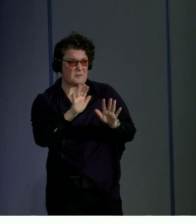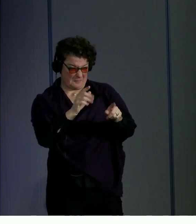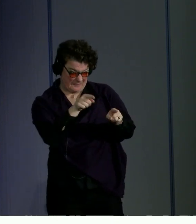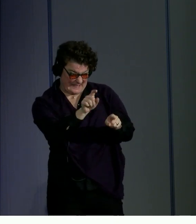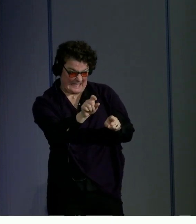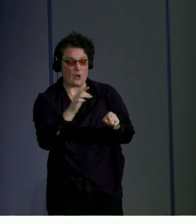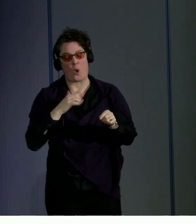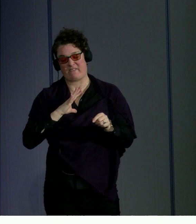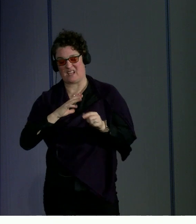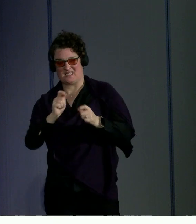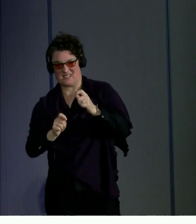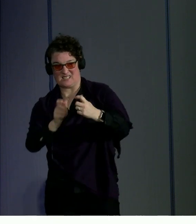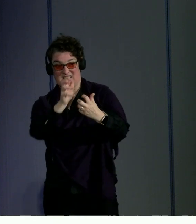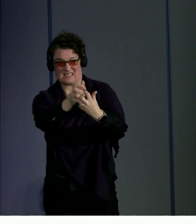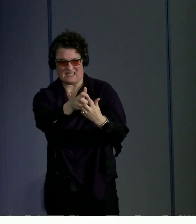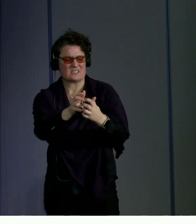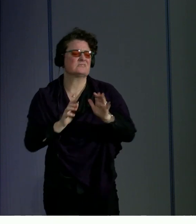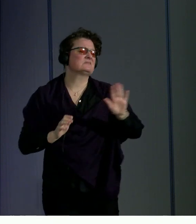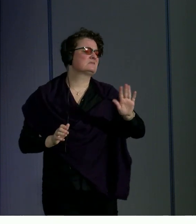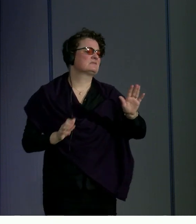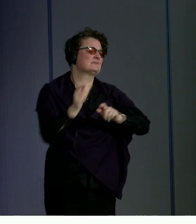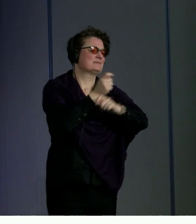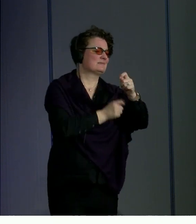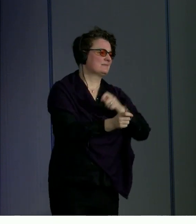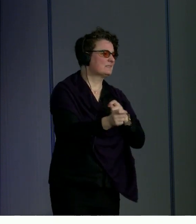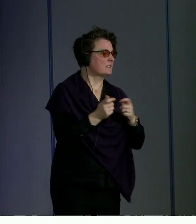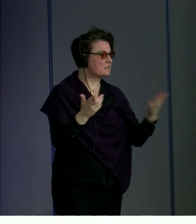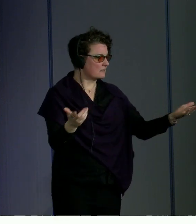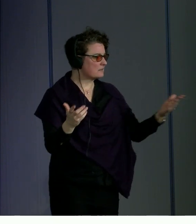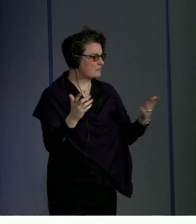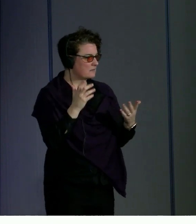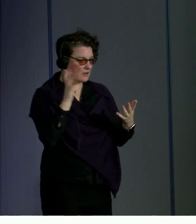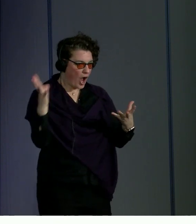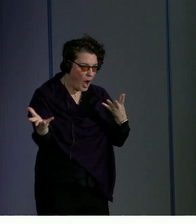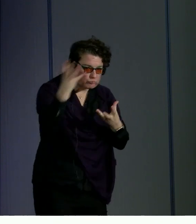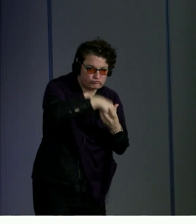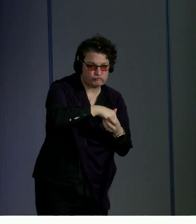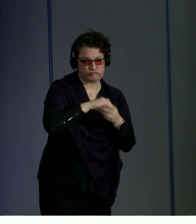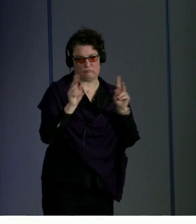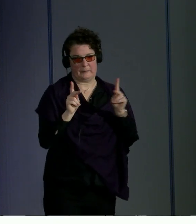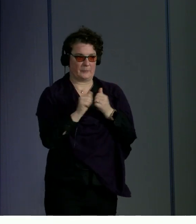people with disabilities is important within that DEI perspective as well.